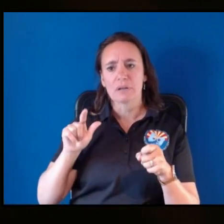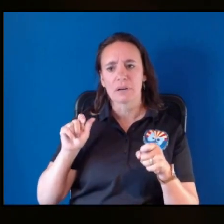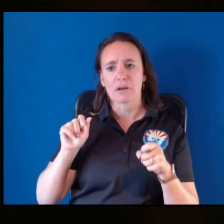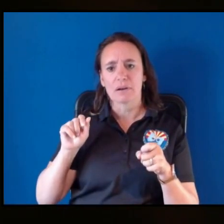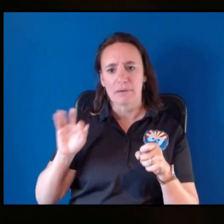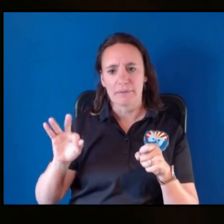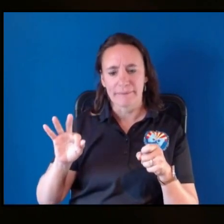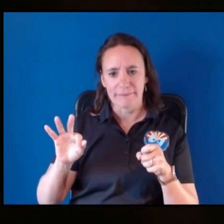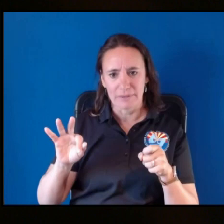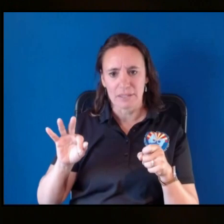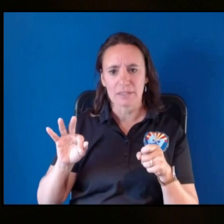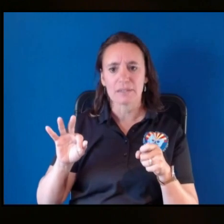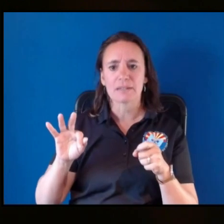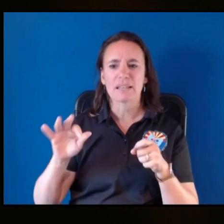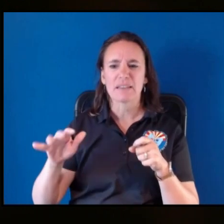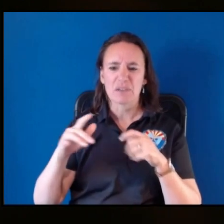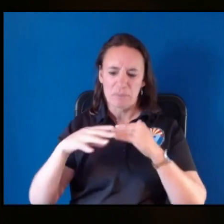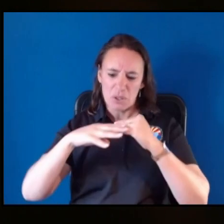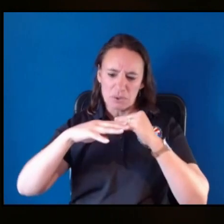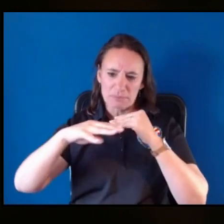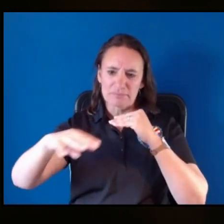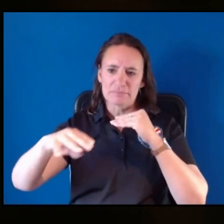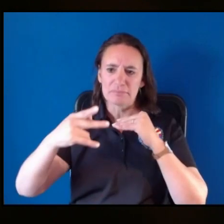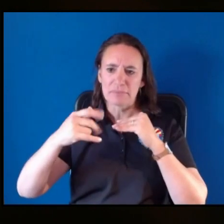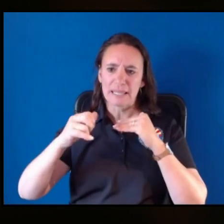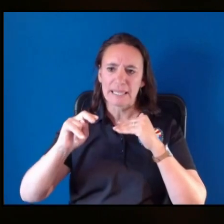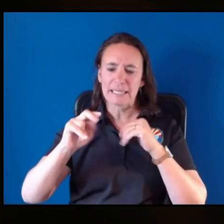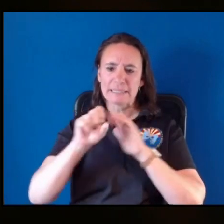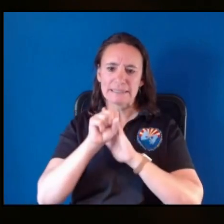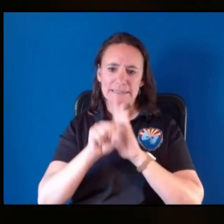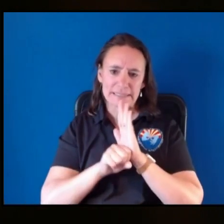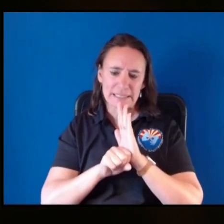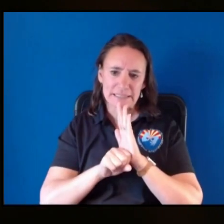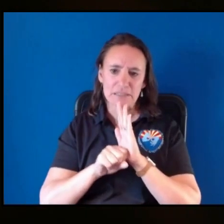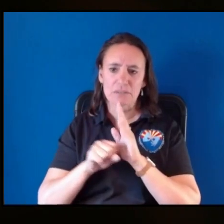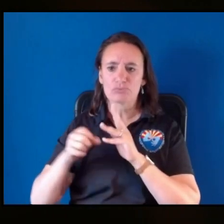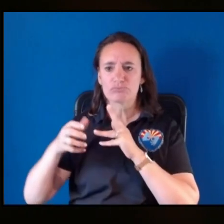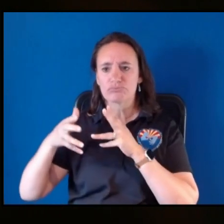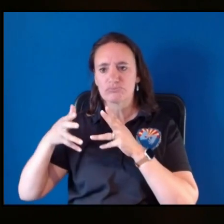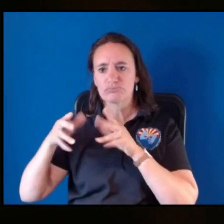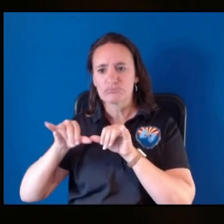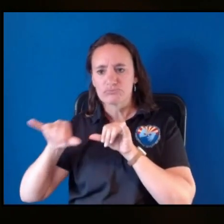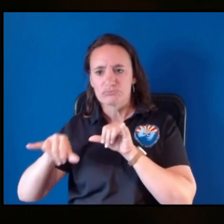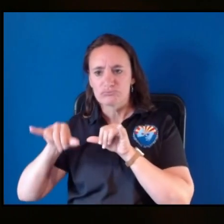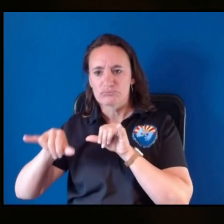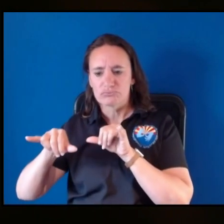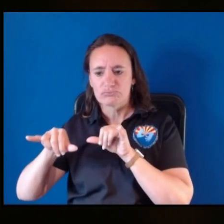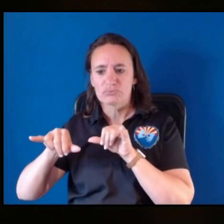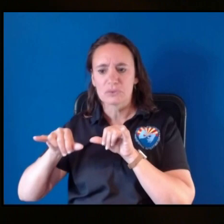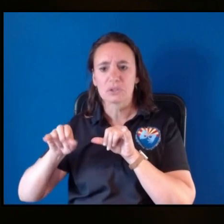kind of hanging out just to our north and to our east. We've got this little backdoor that I told you about, and we had those